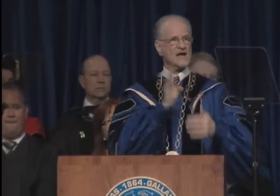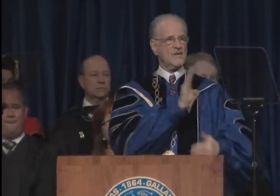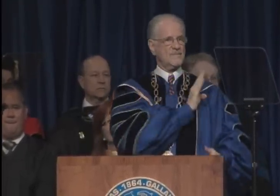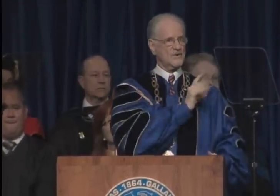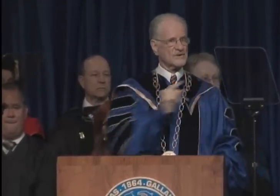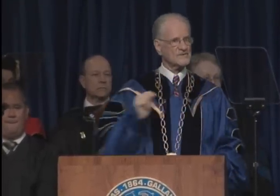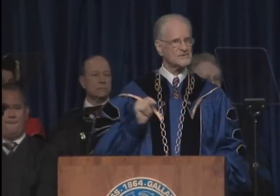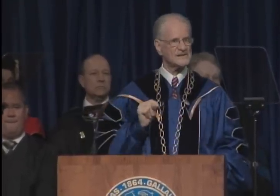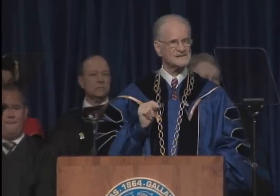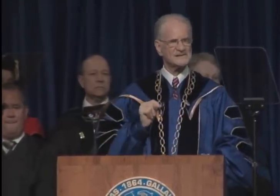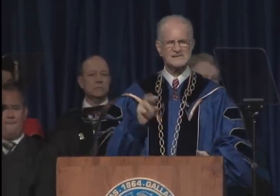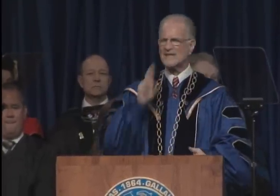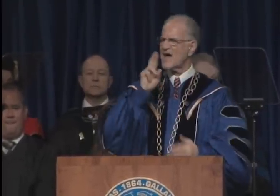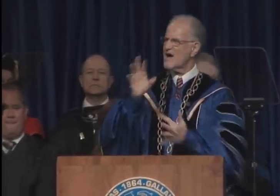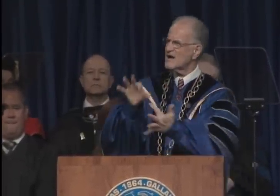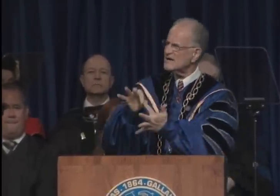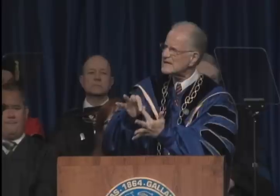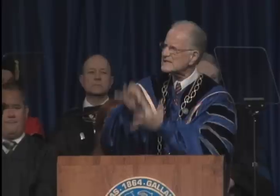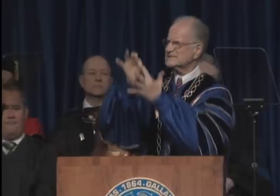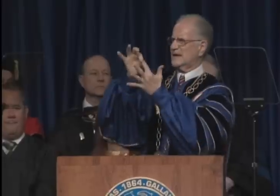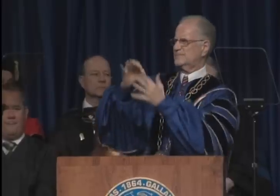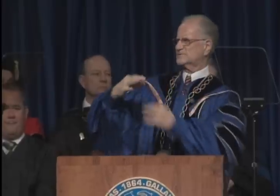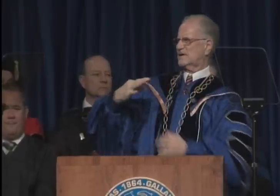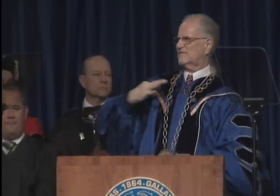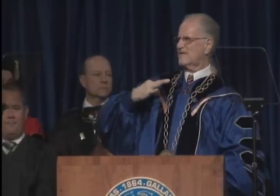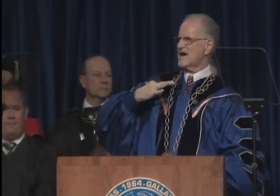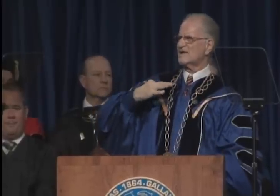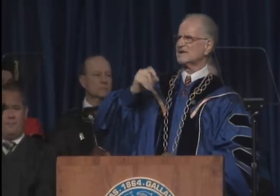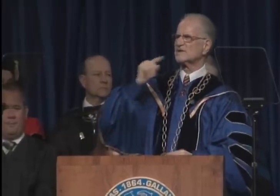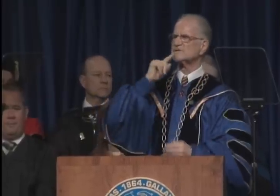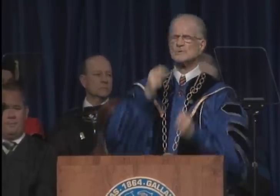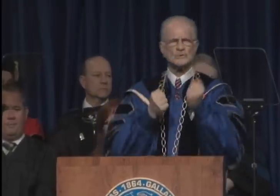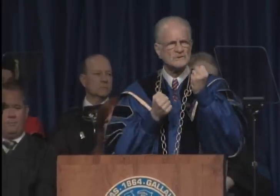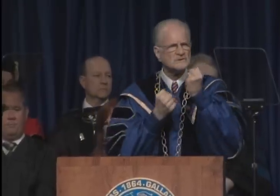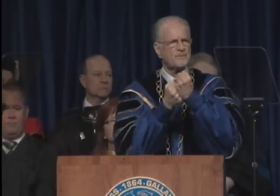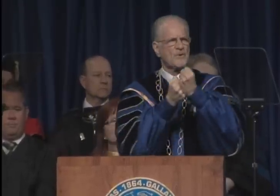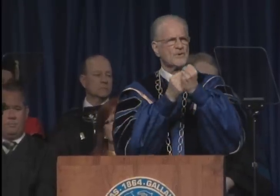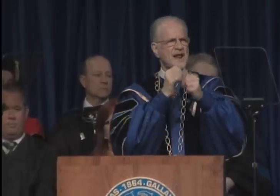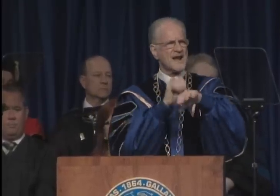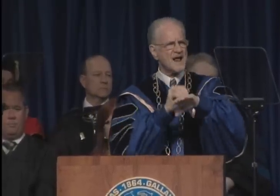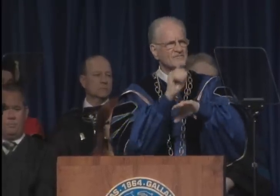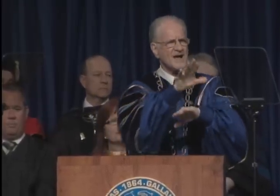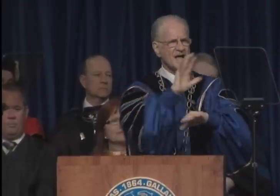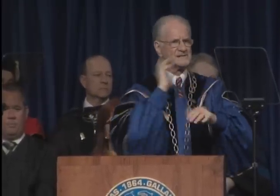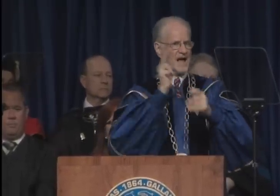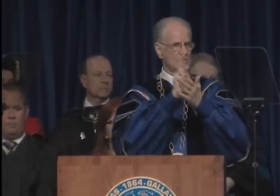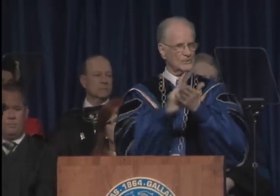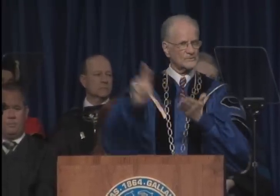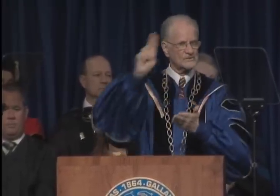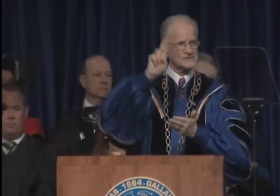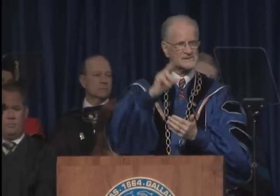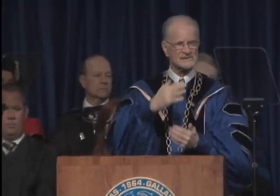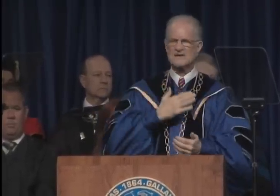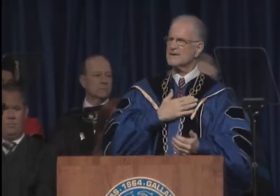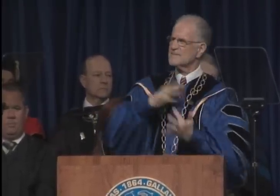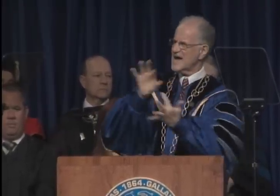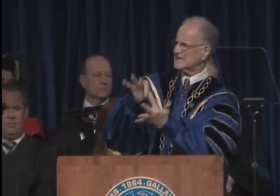I would now like to recognize our Board of Trustees. They are exceptional volunteers